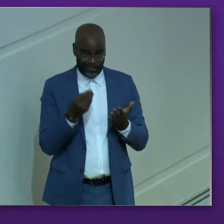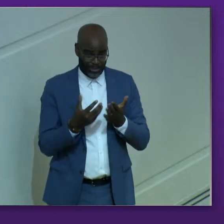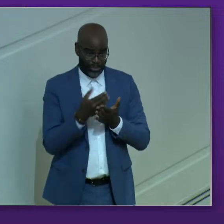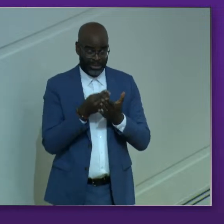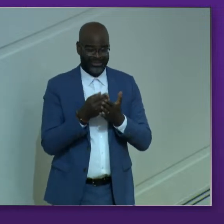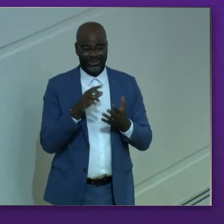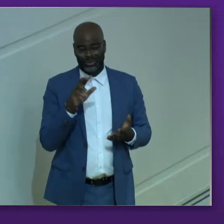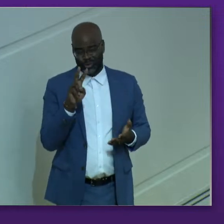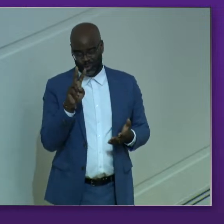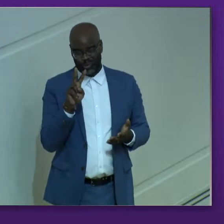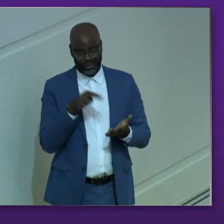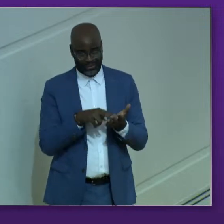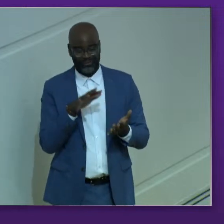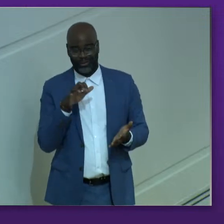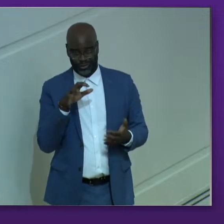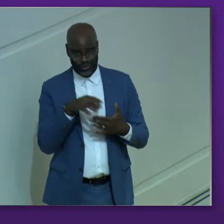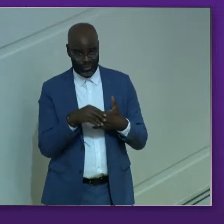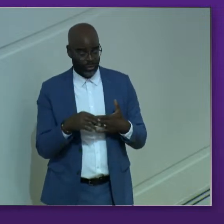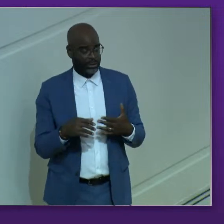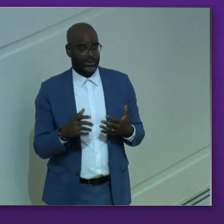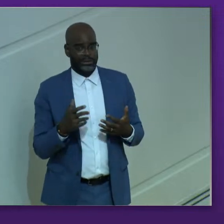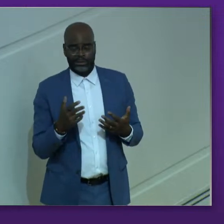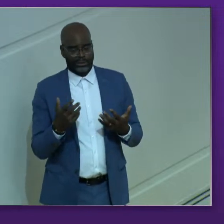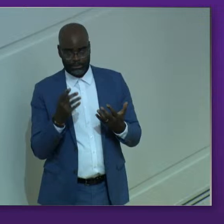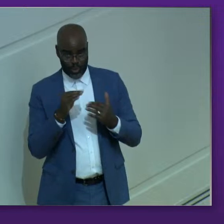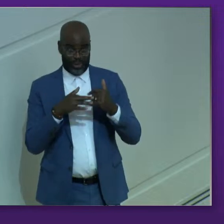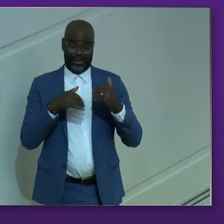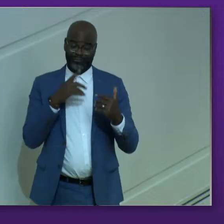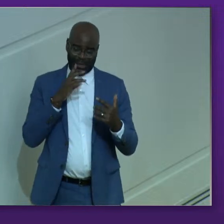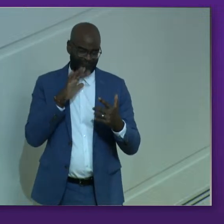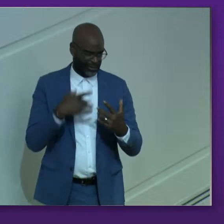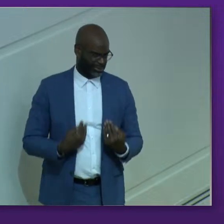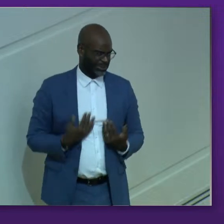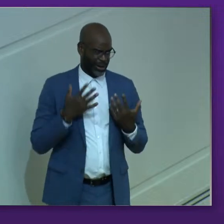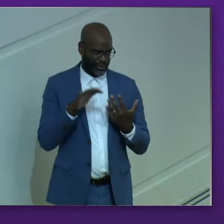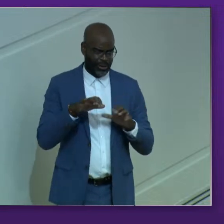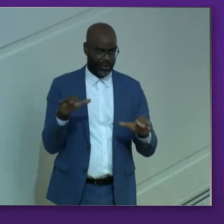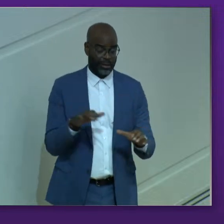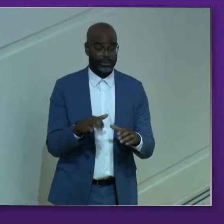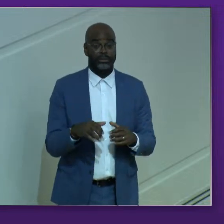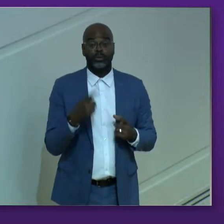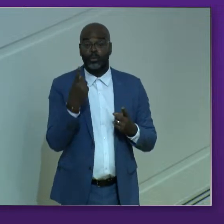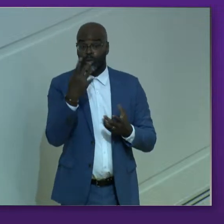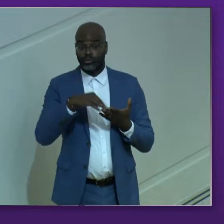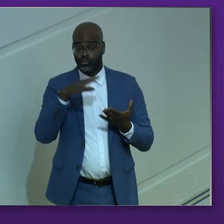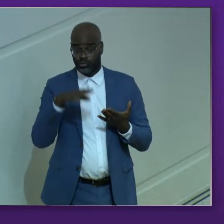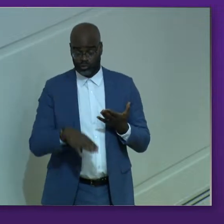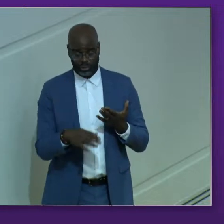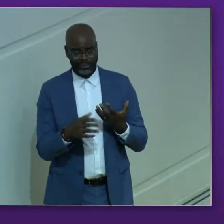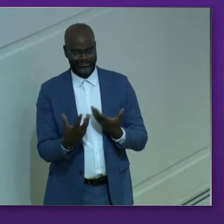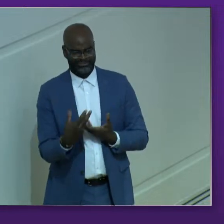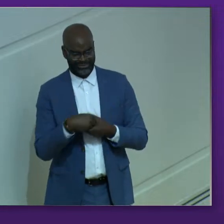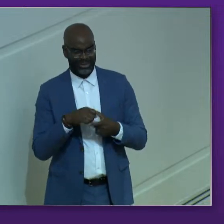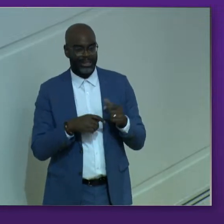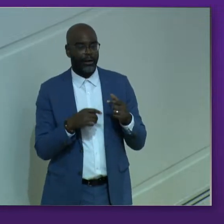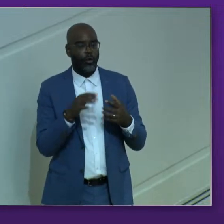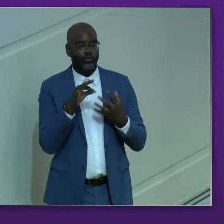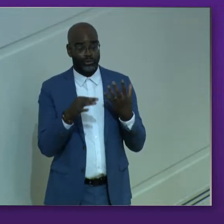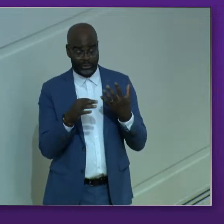SPRING BREAK WEEK VOLUNTEERING WITH HABITAT FOR HUMANITY IN BERKELEY COUNTY AND SOUTH